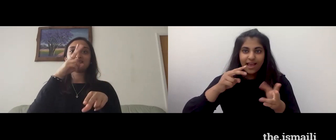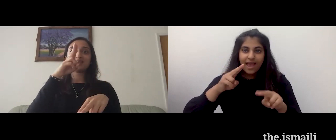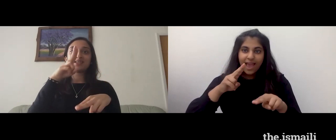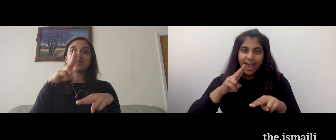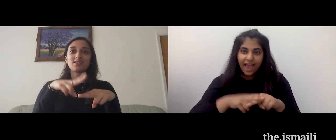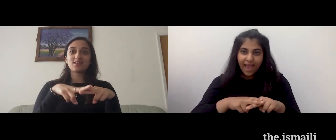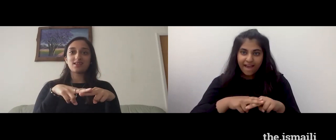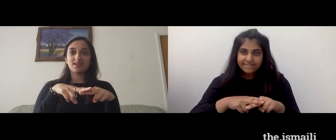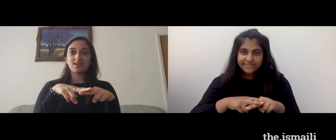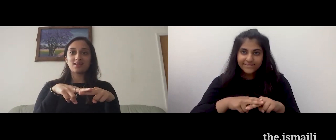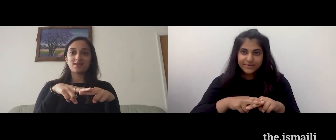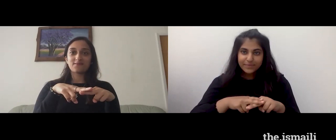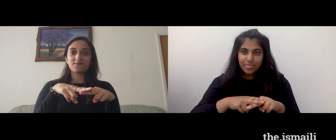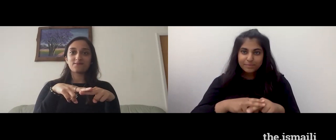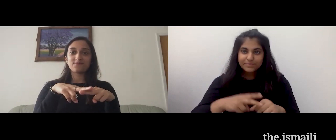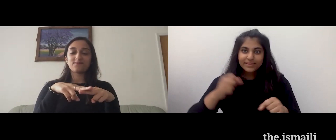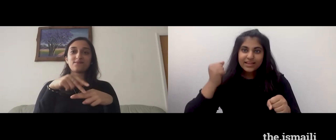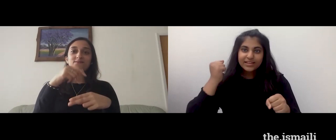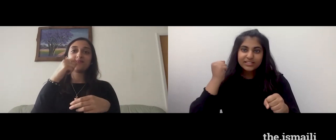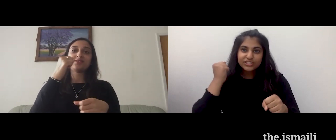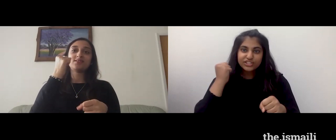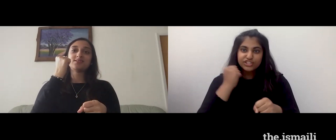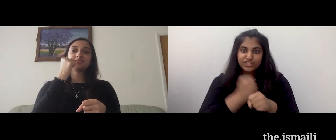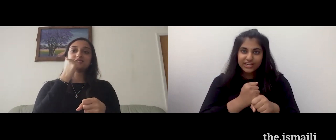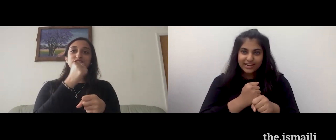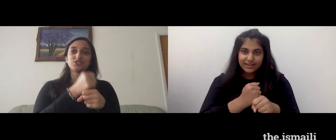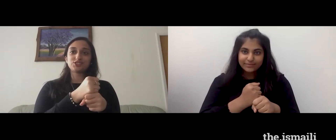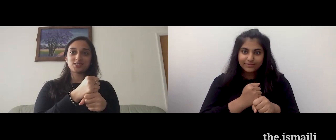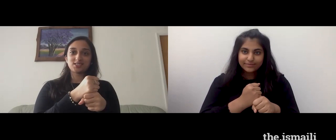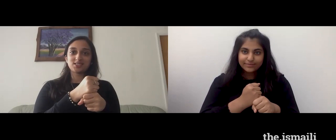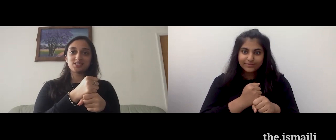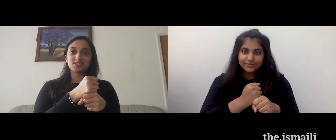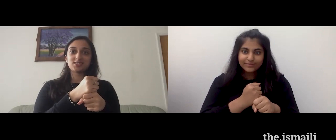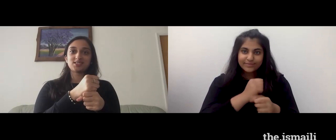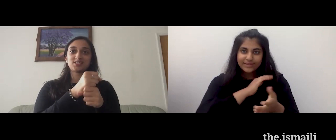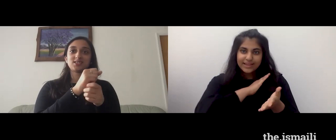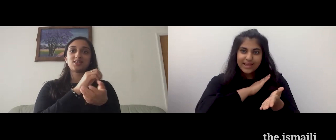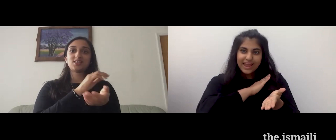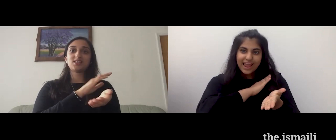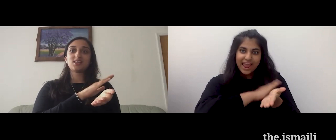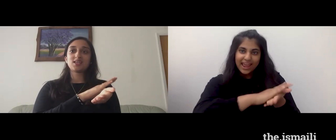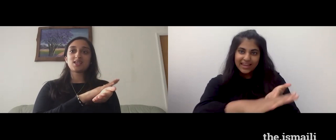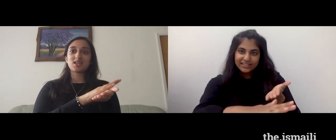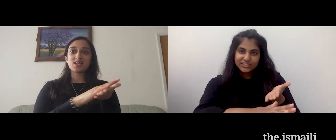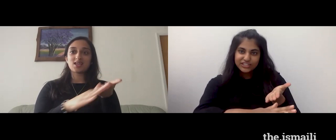"F" "G" "H"